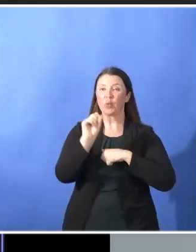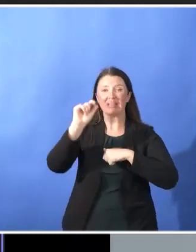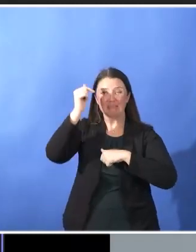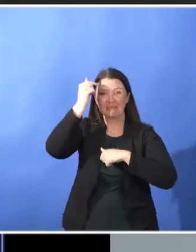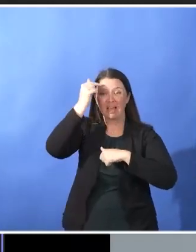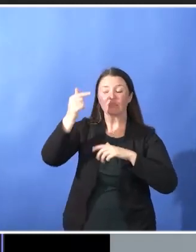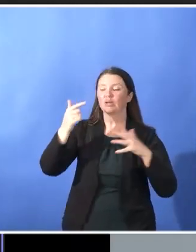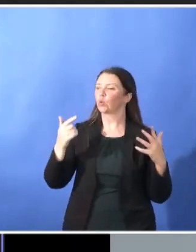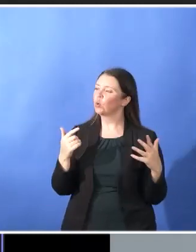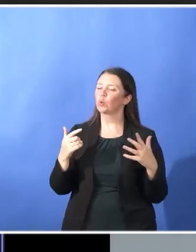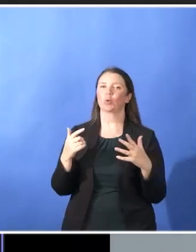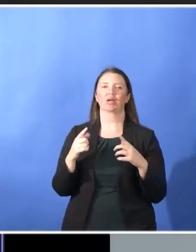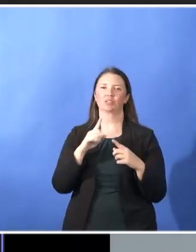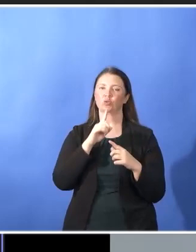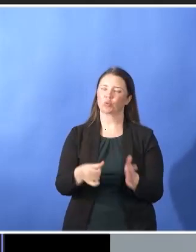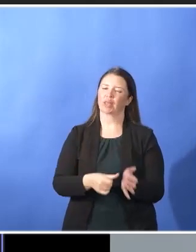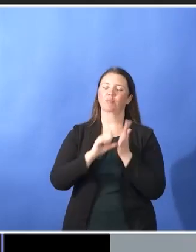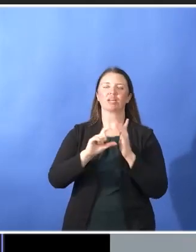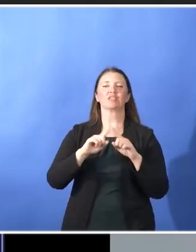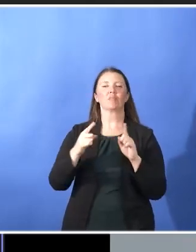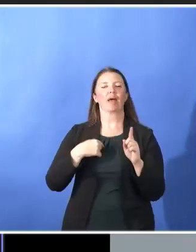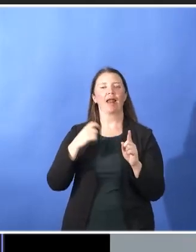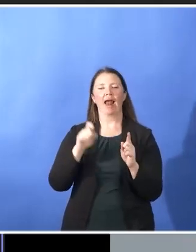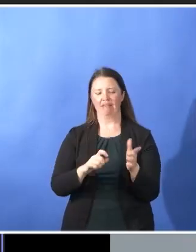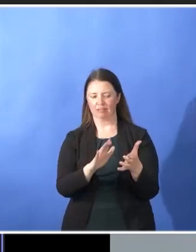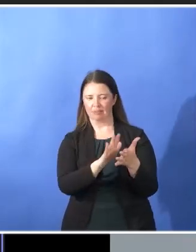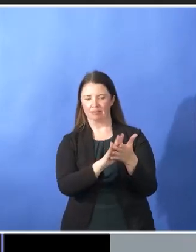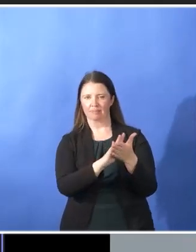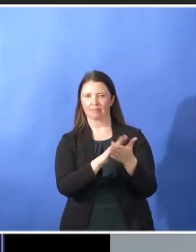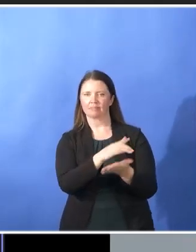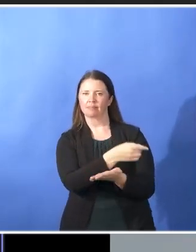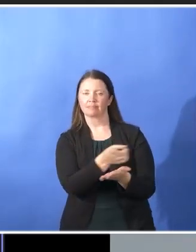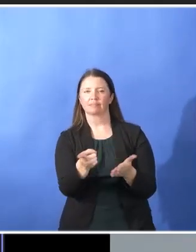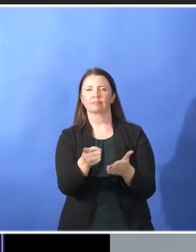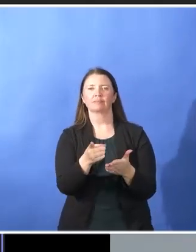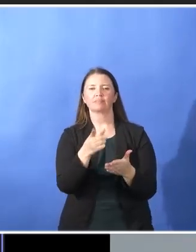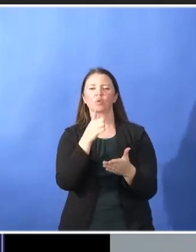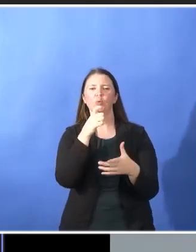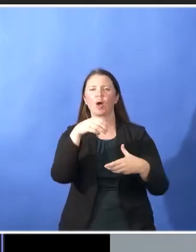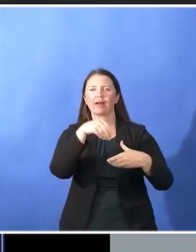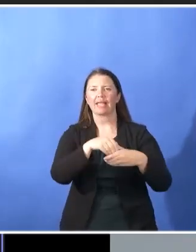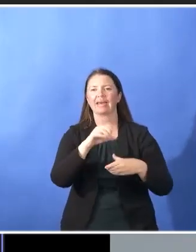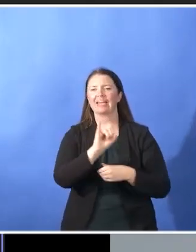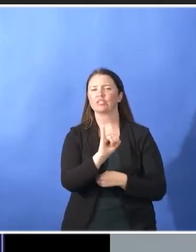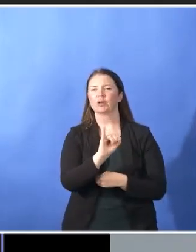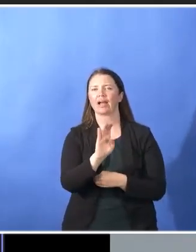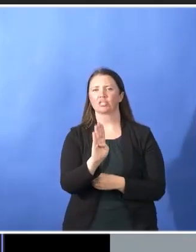OUT TO THOSE IN THE INTERNATIONAL EURO IN